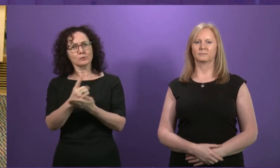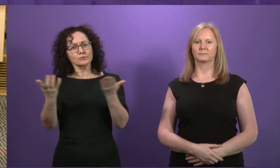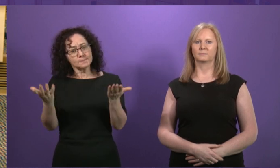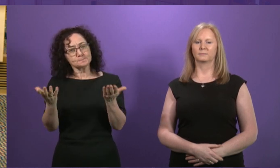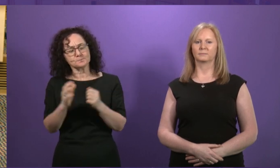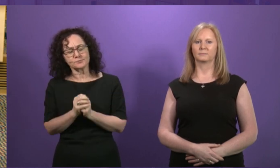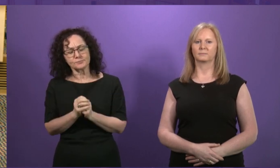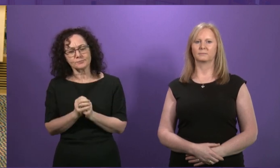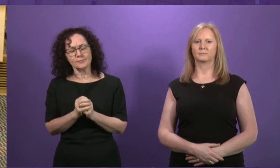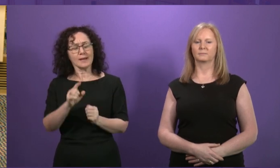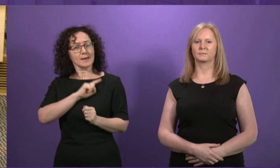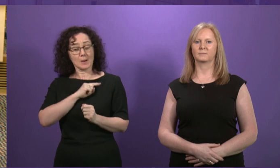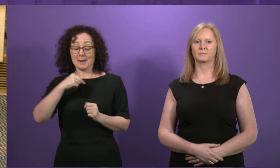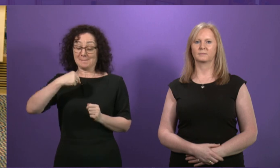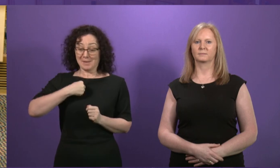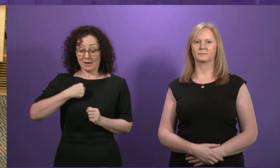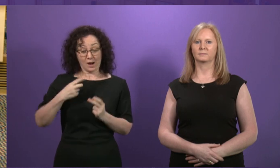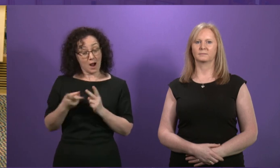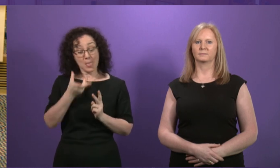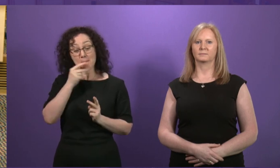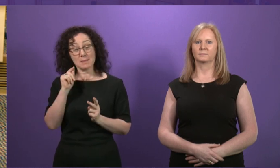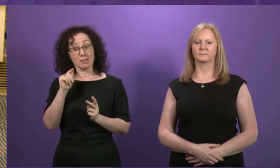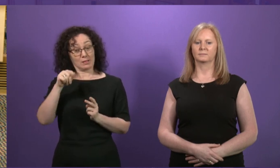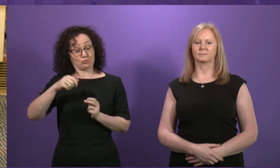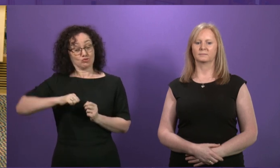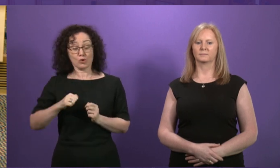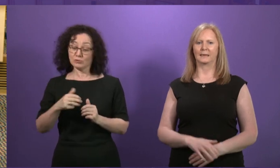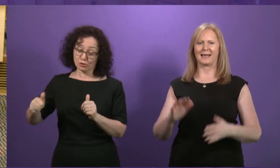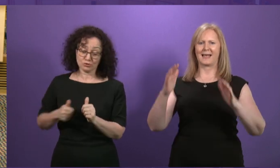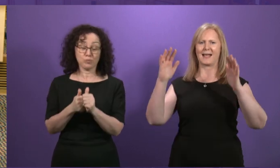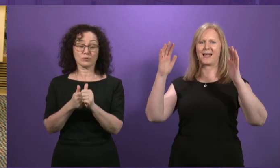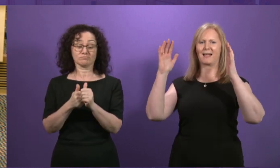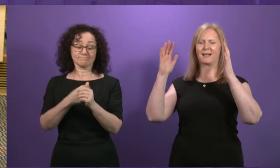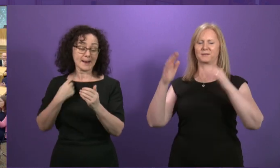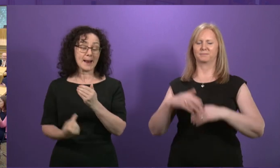people in Scotland support Scotland becoming an independent country.